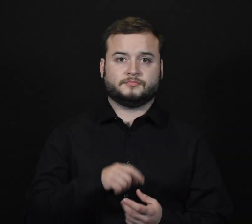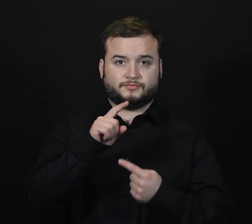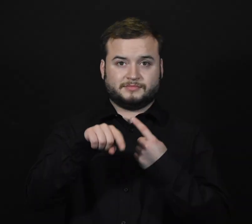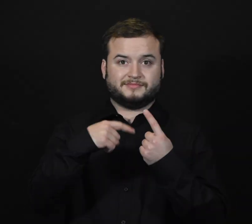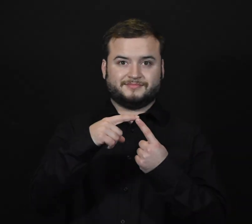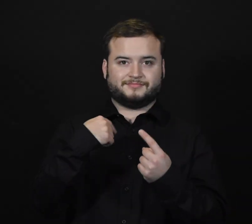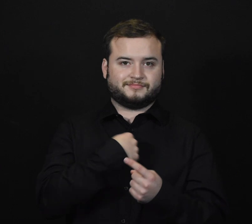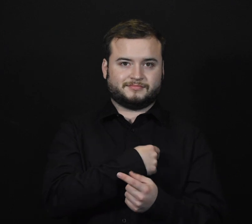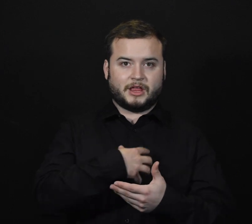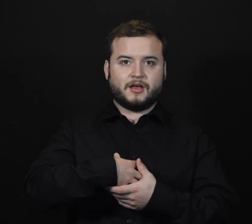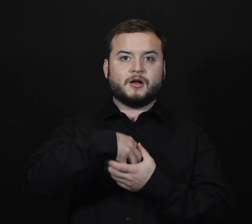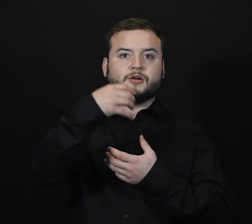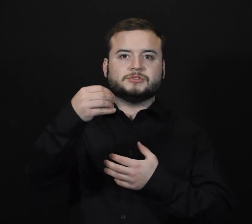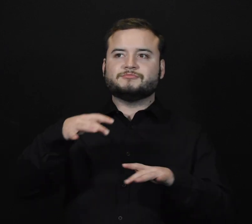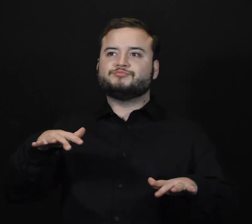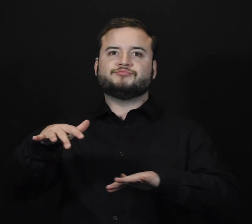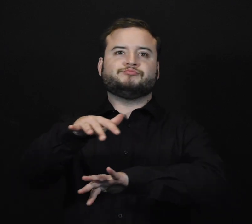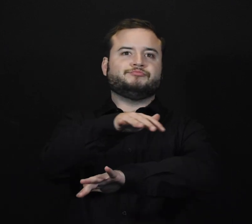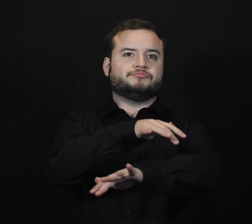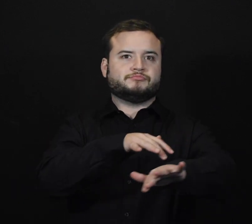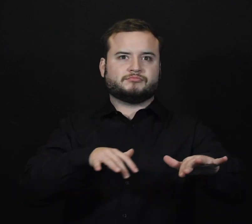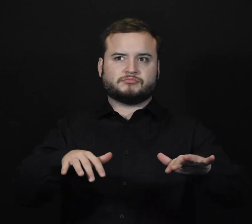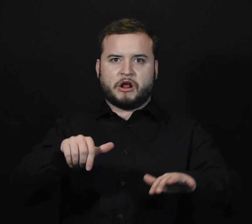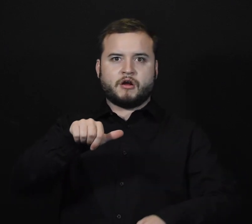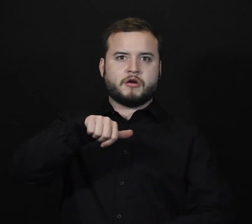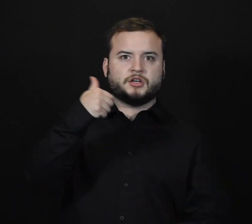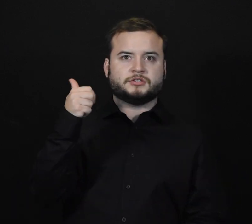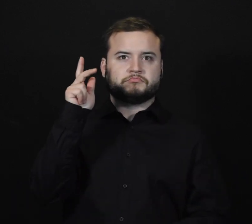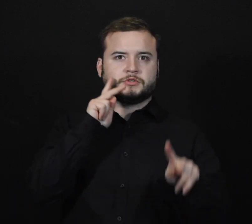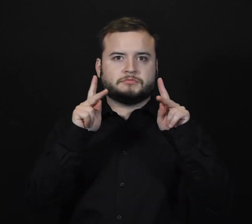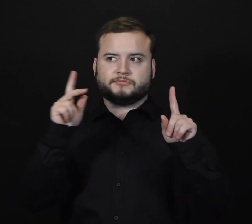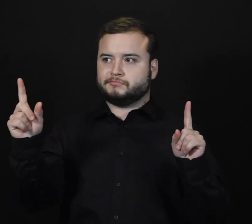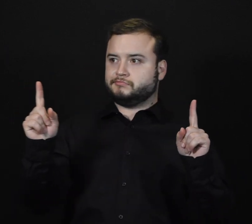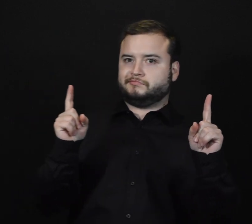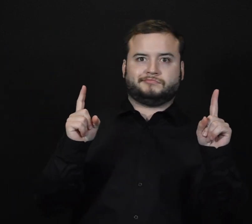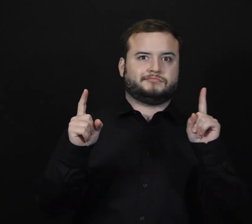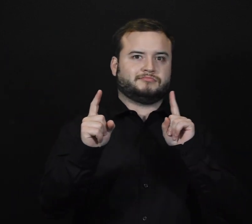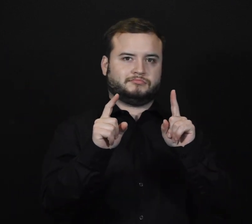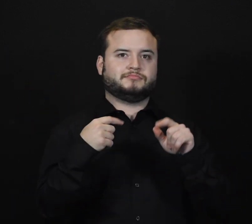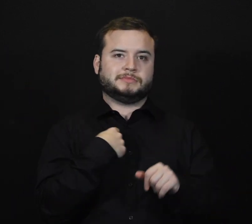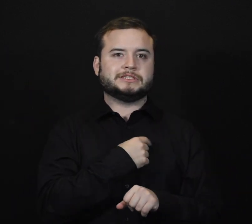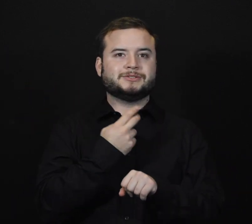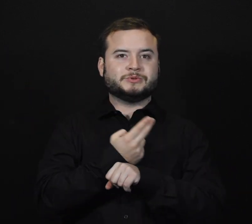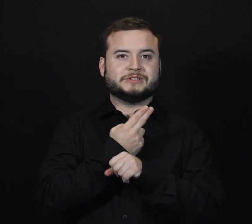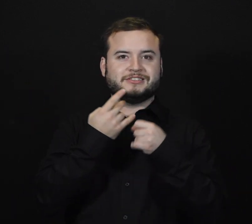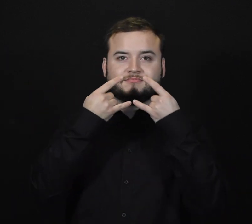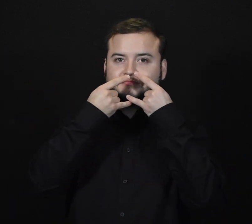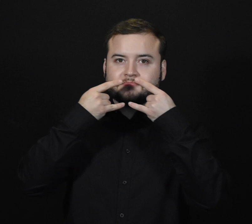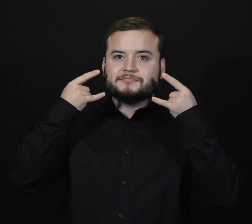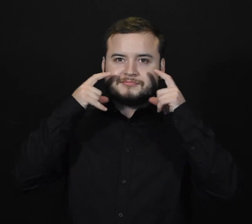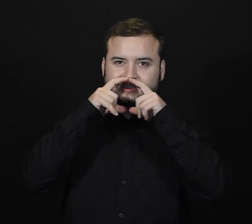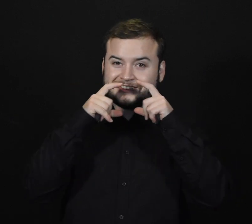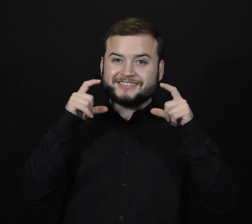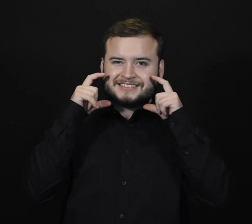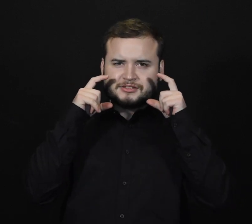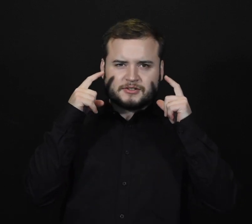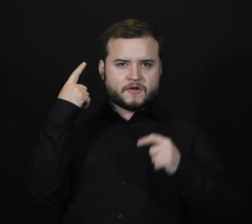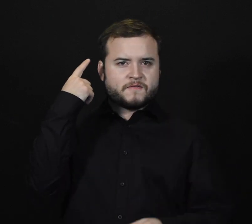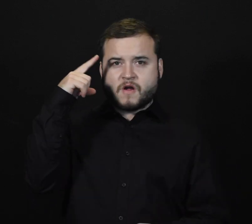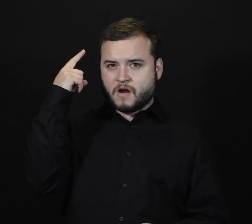We wear masks when we go out in public and when we are around people